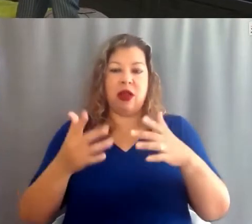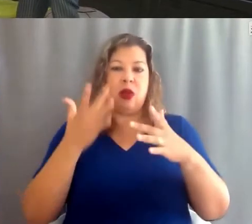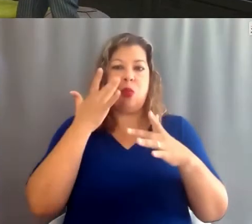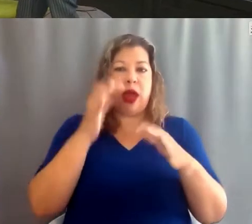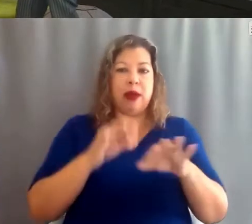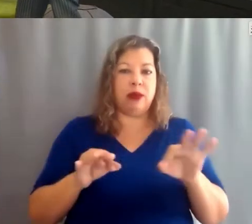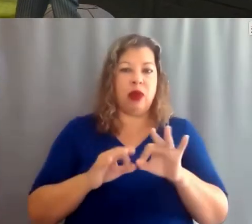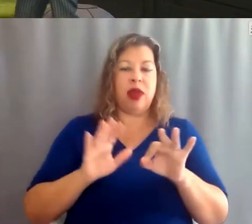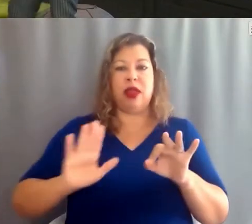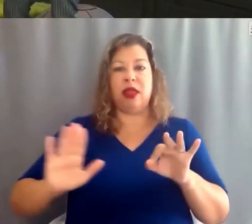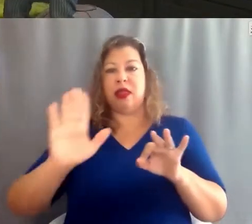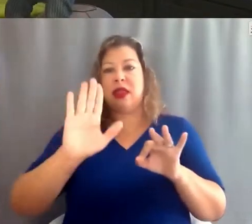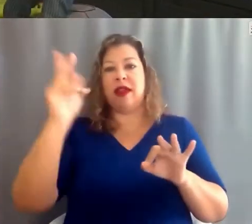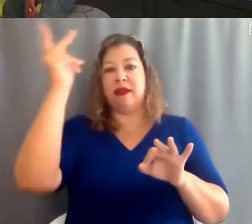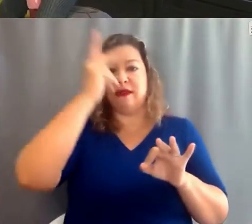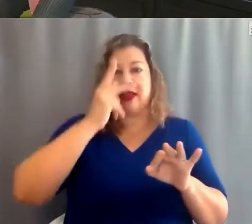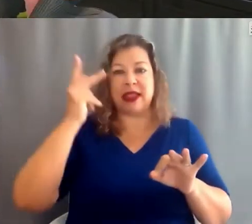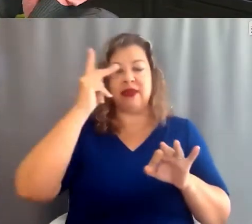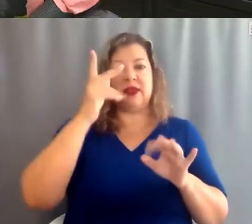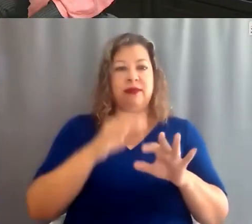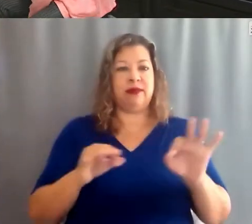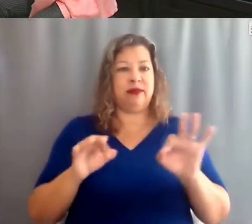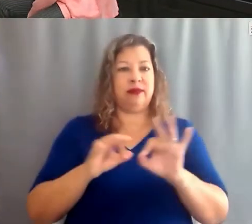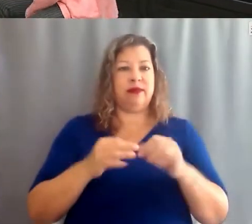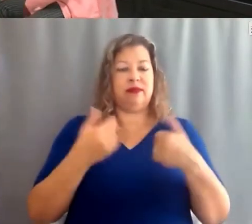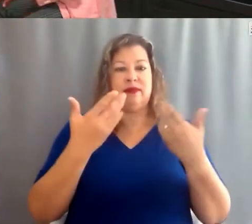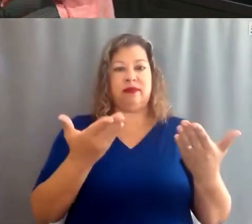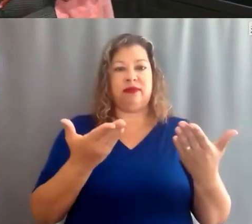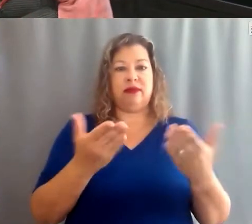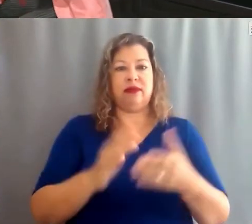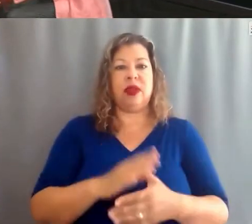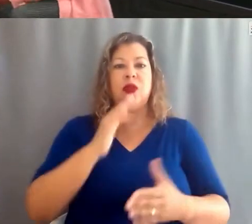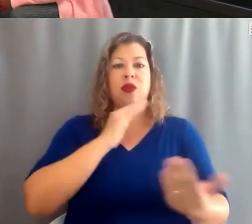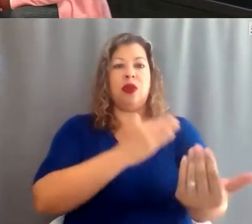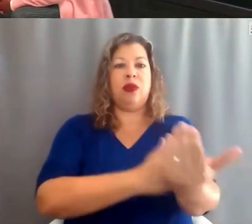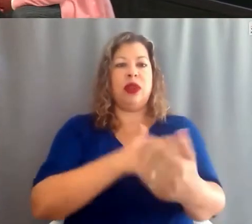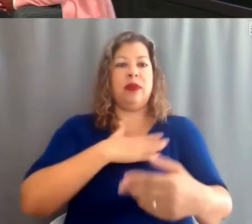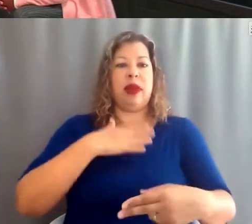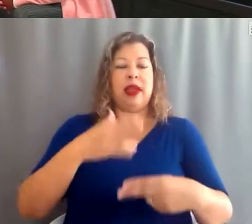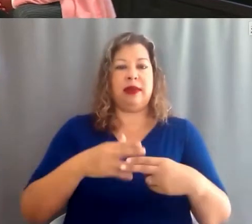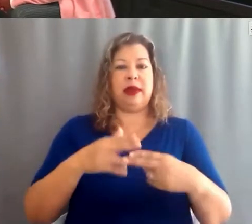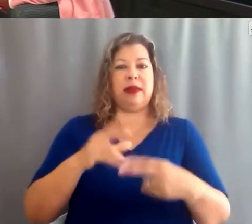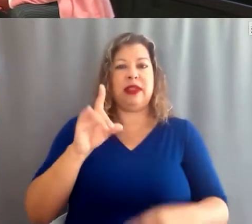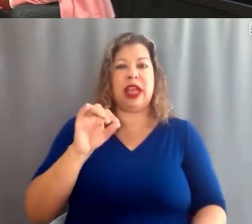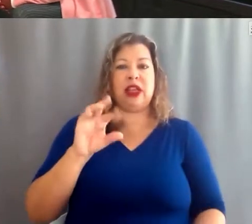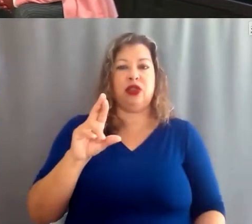I'll starred with you, Ed. Good morning, folks.